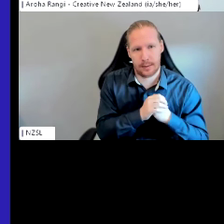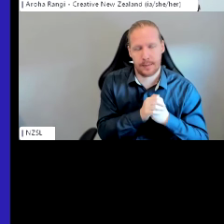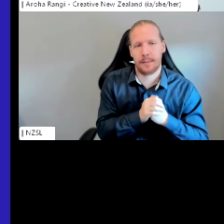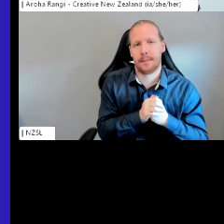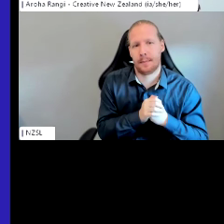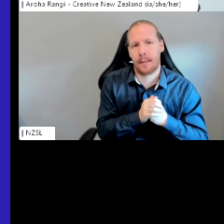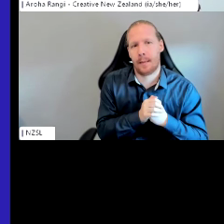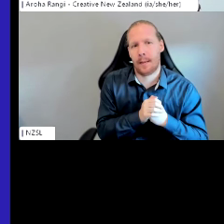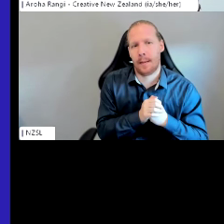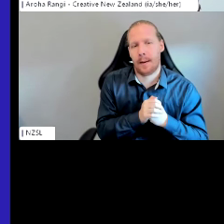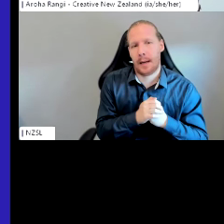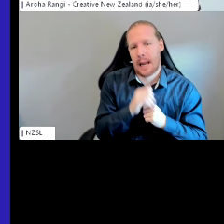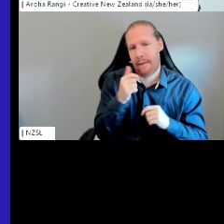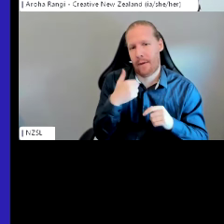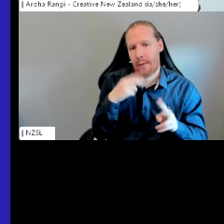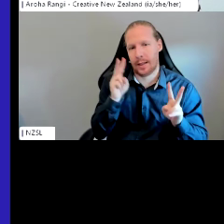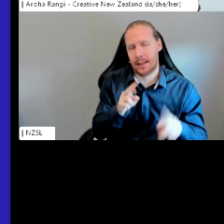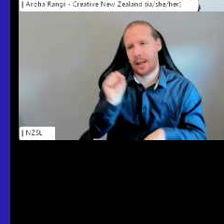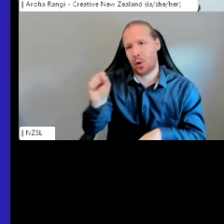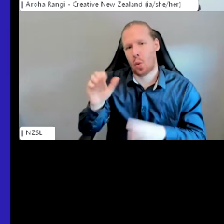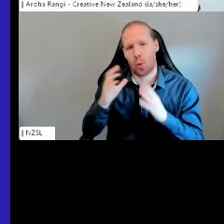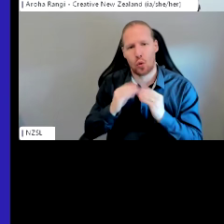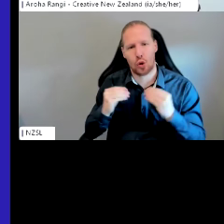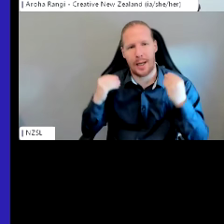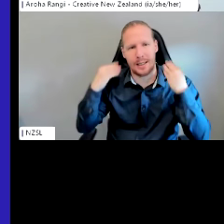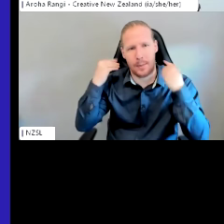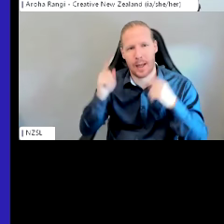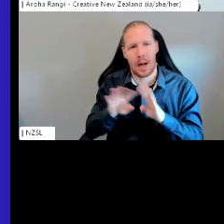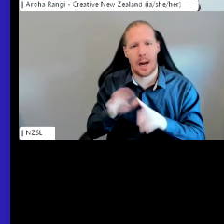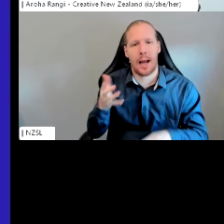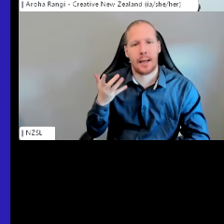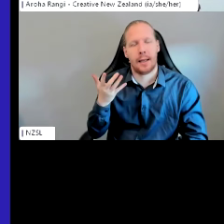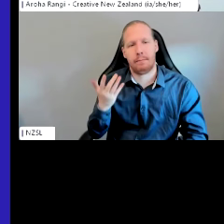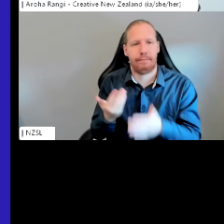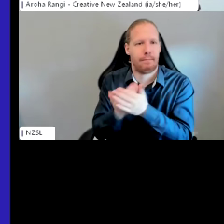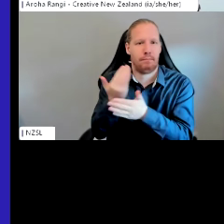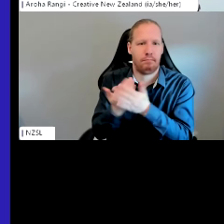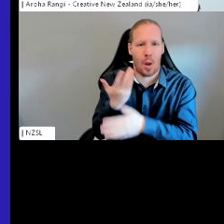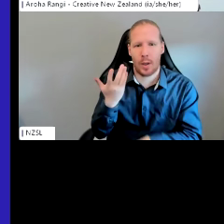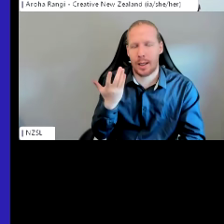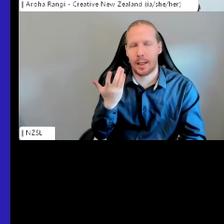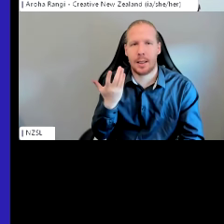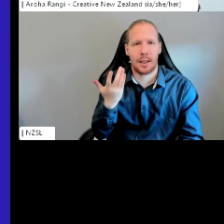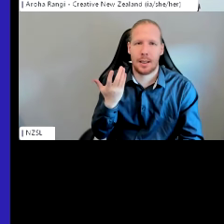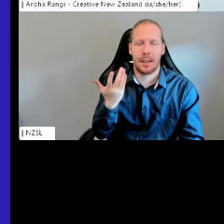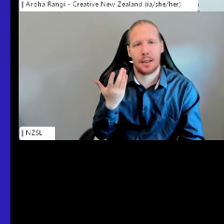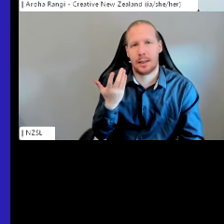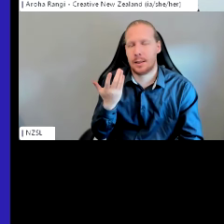I've just seen your Shakespeare and it was like a modern uh take and it was kind of you know um